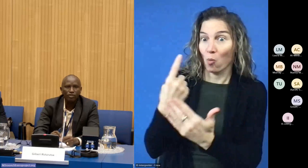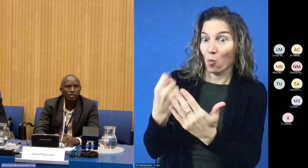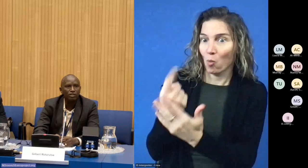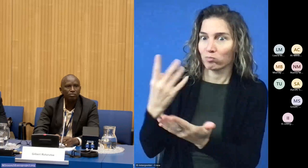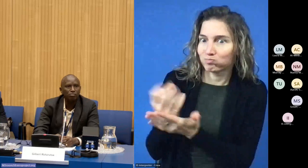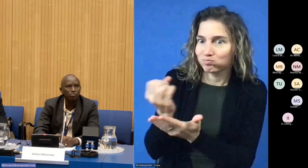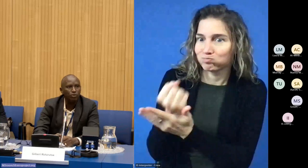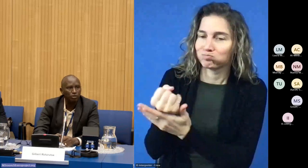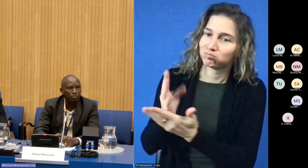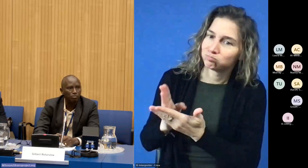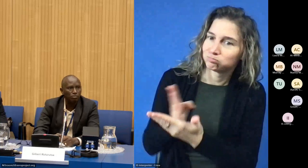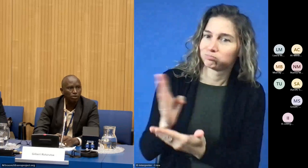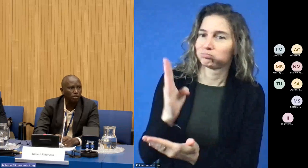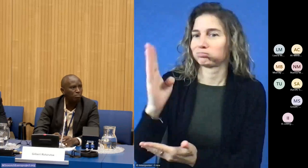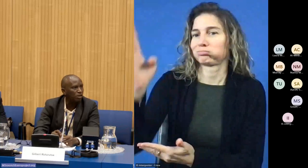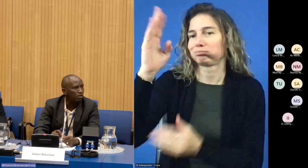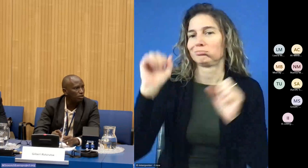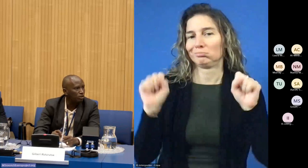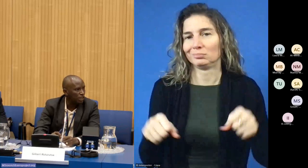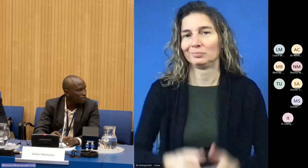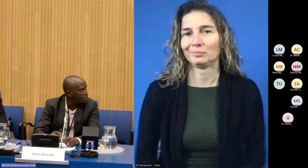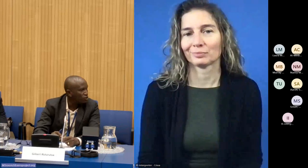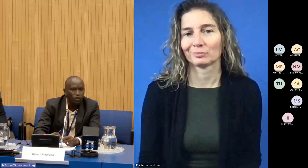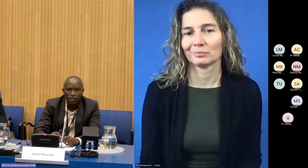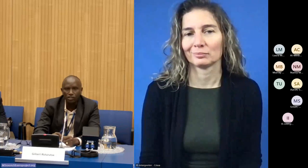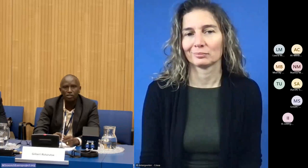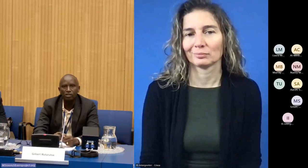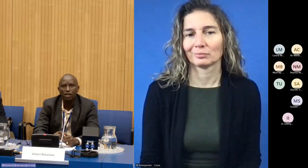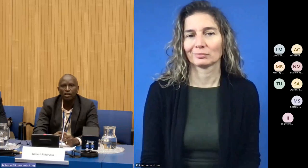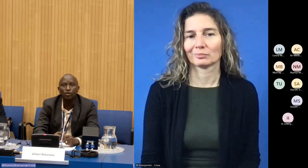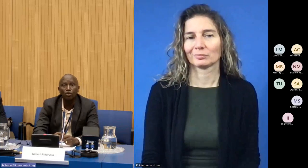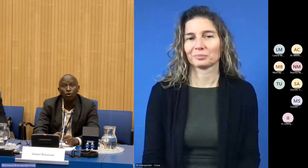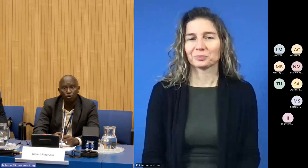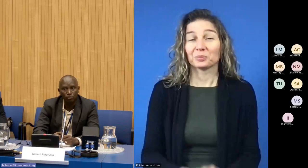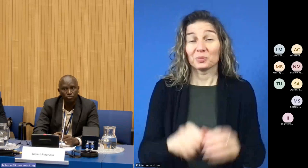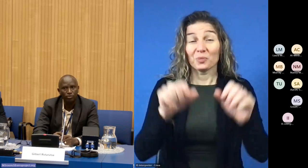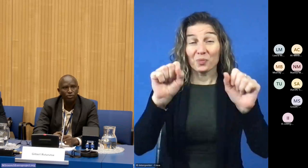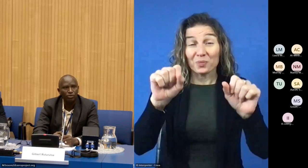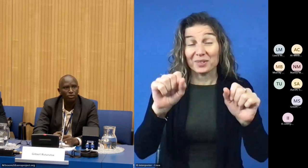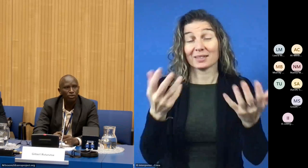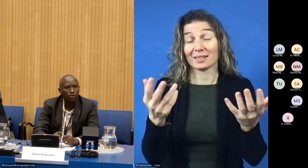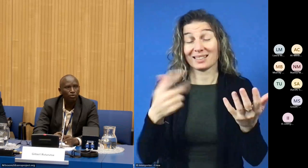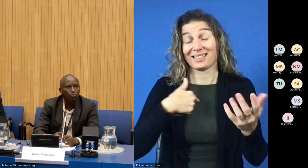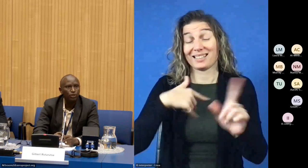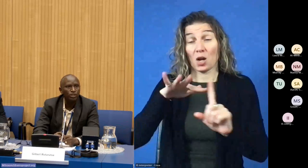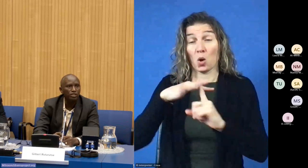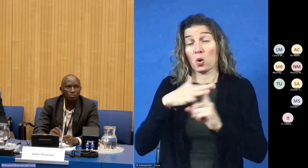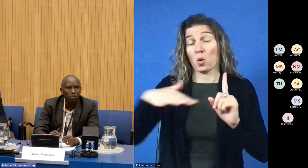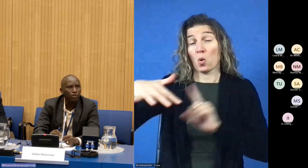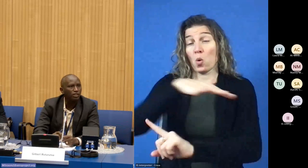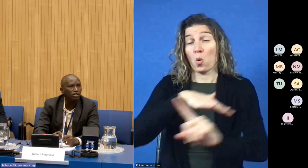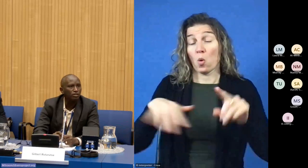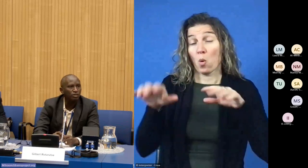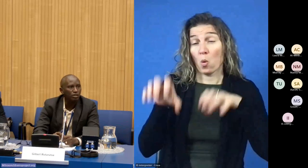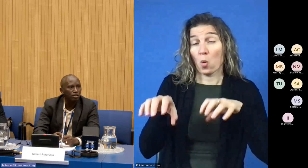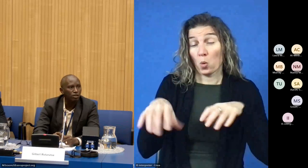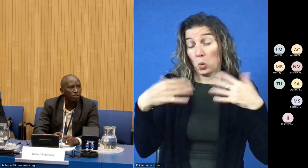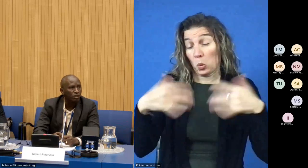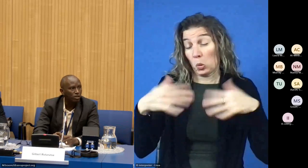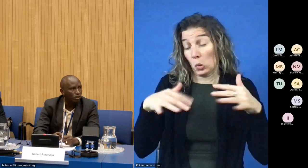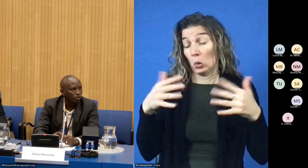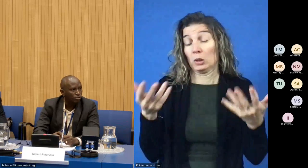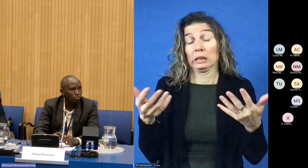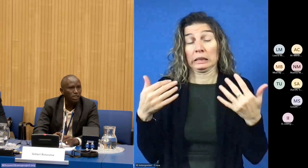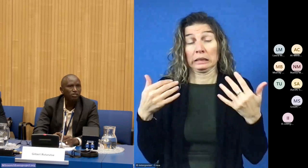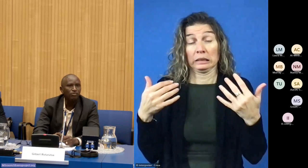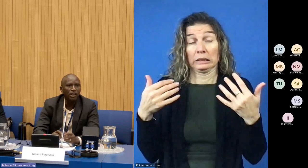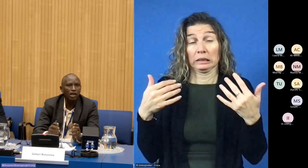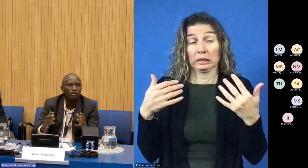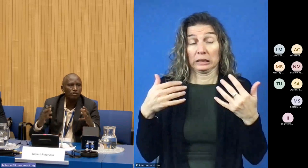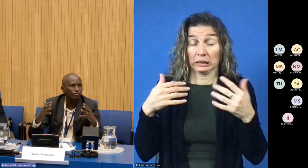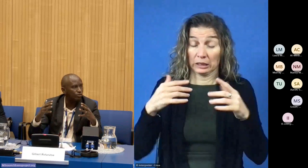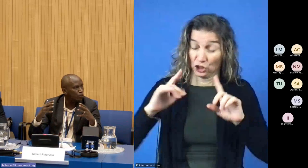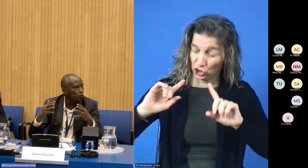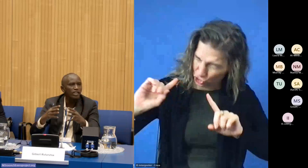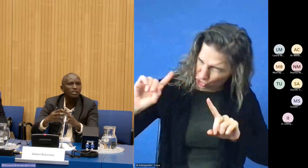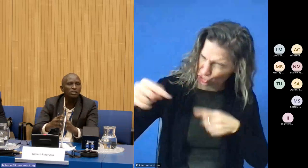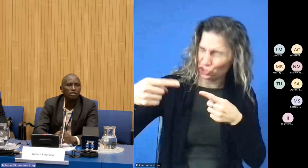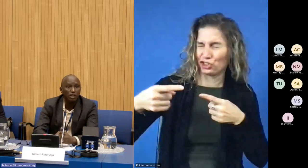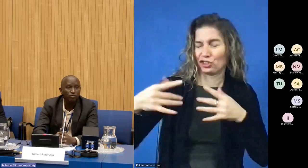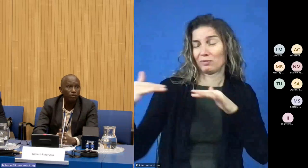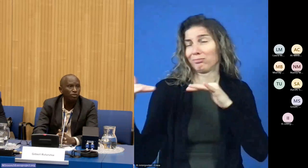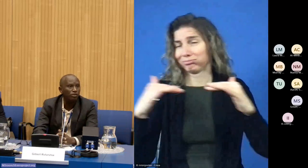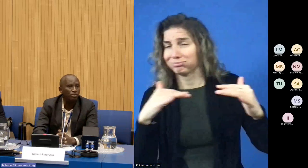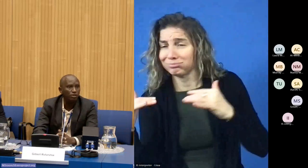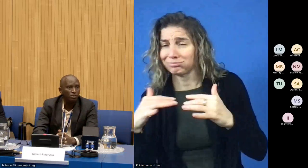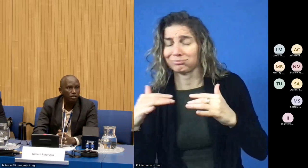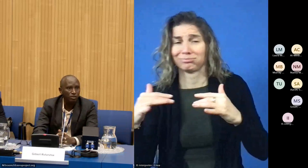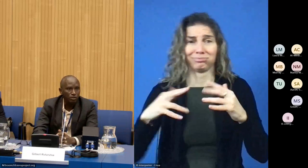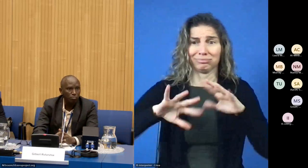even in my challenging context, like Congo, it is important to believe in this kind of effort